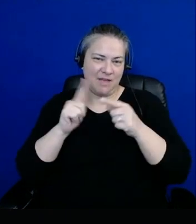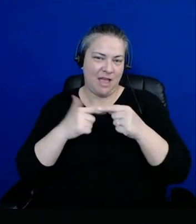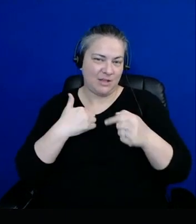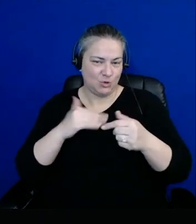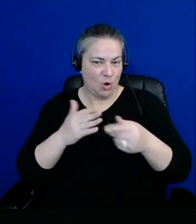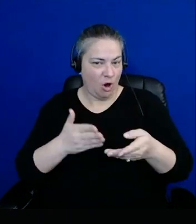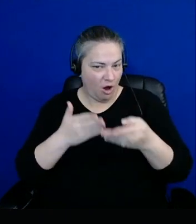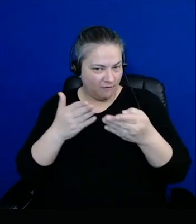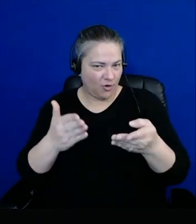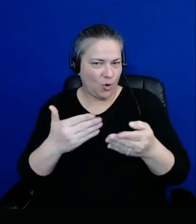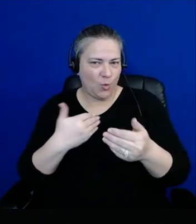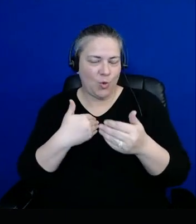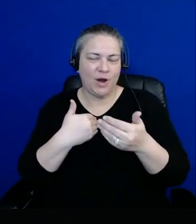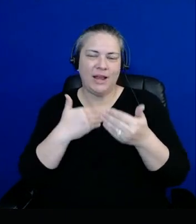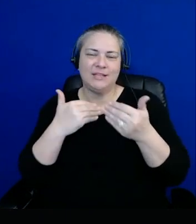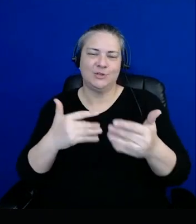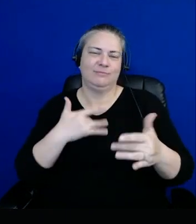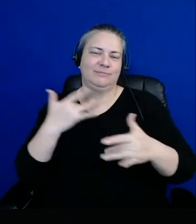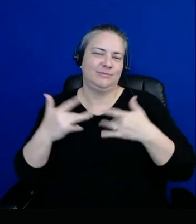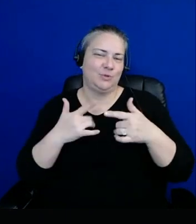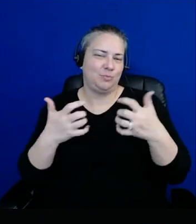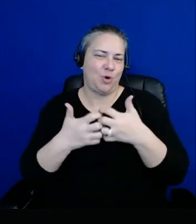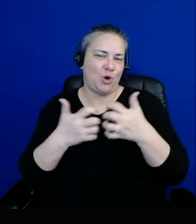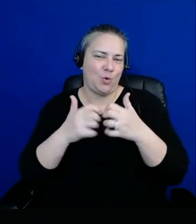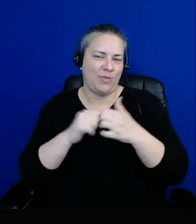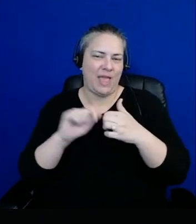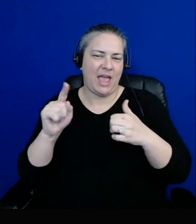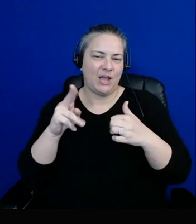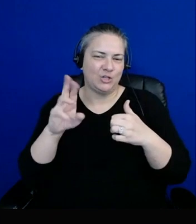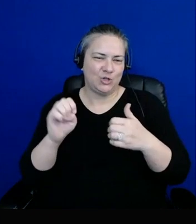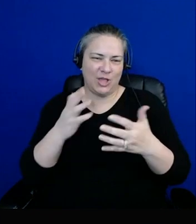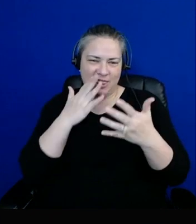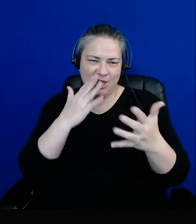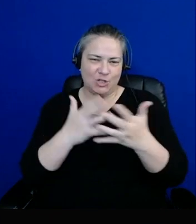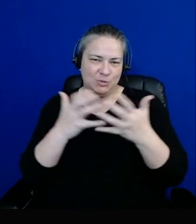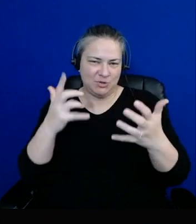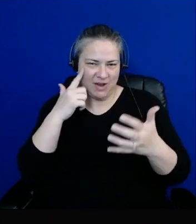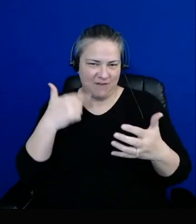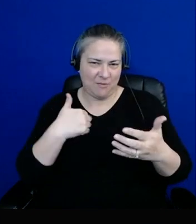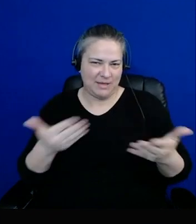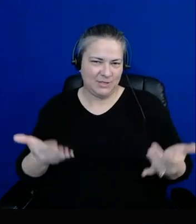offer, and excited to continue our partnership with Azure. Thanks so much for having me today.